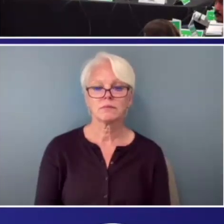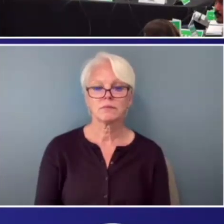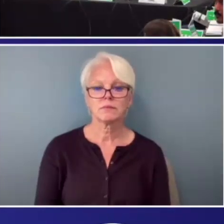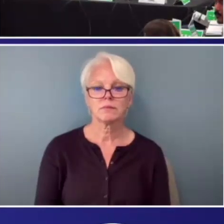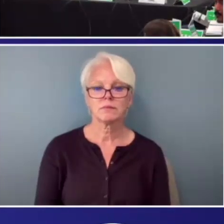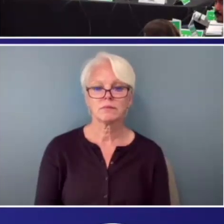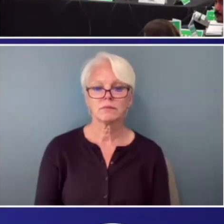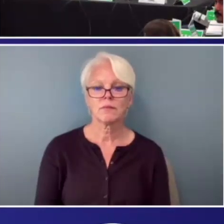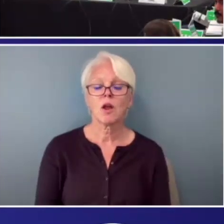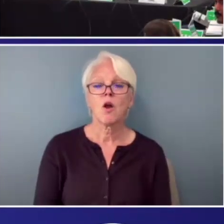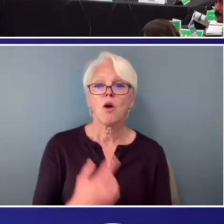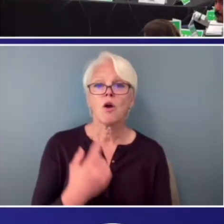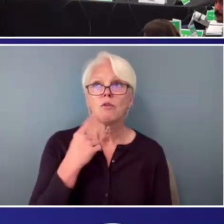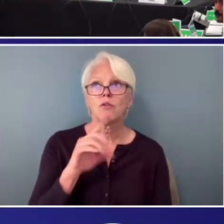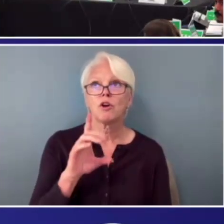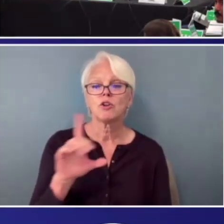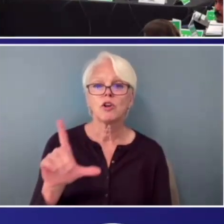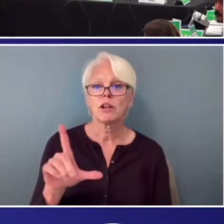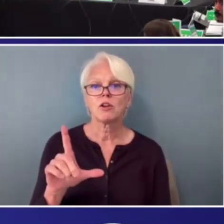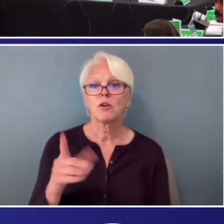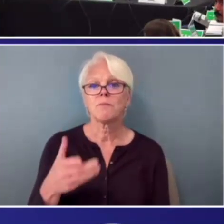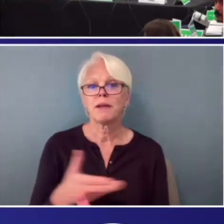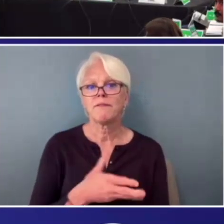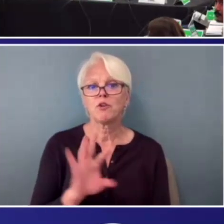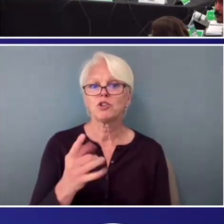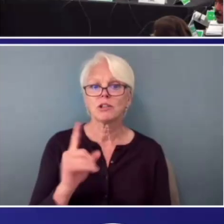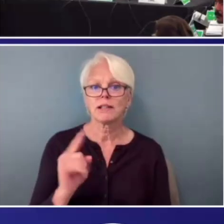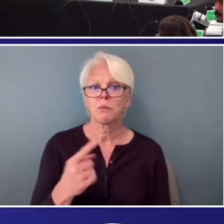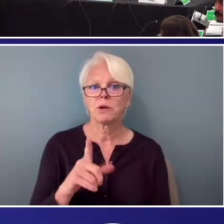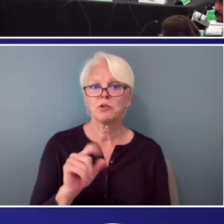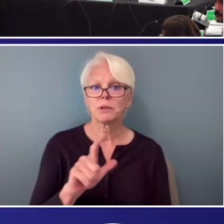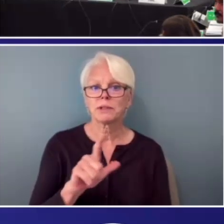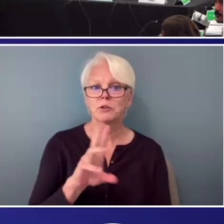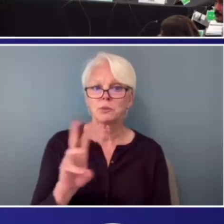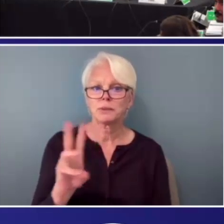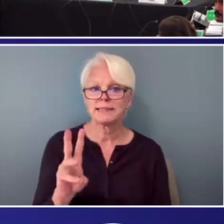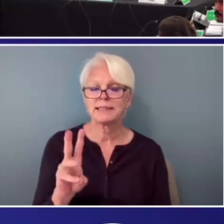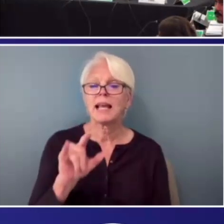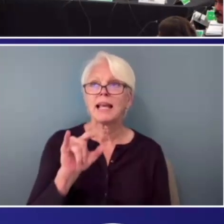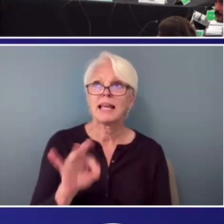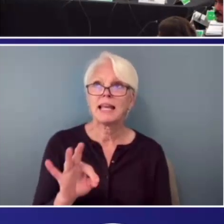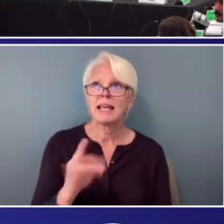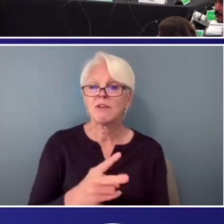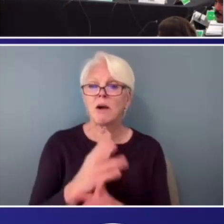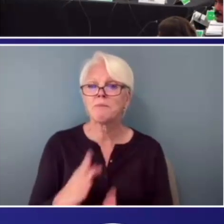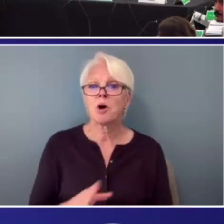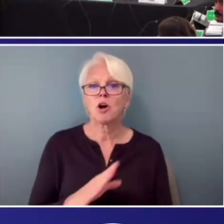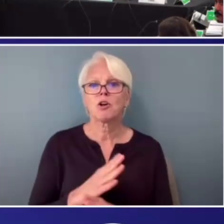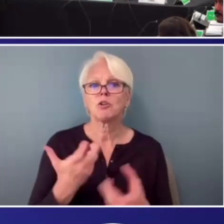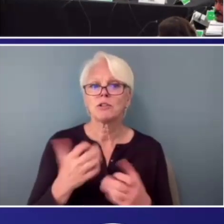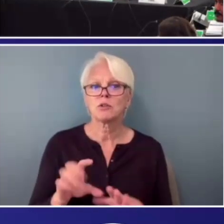For Direct Loans made before July 1, 2026, if a borrower no longer wishes to repay under the IBR plan,